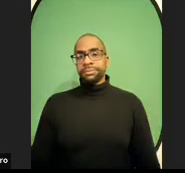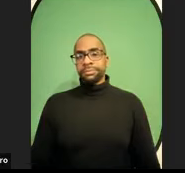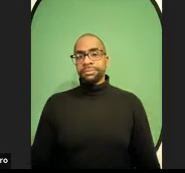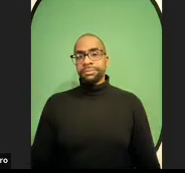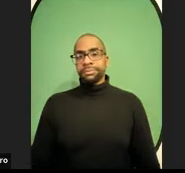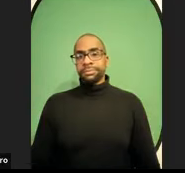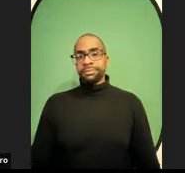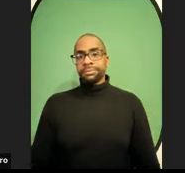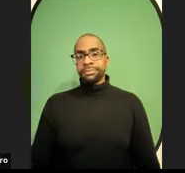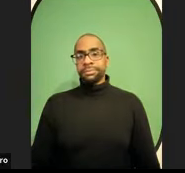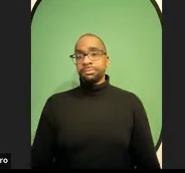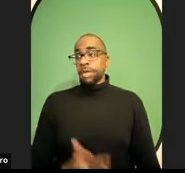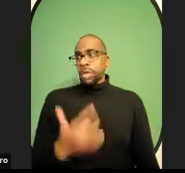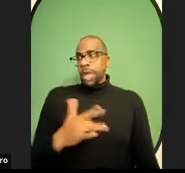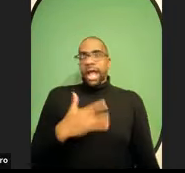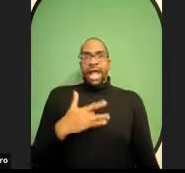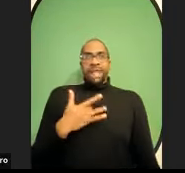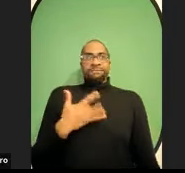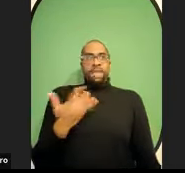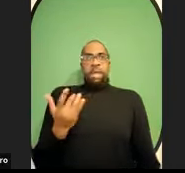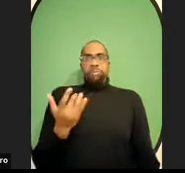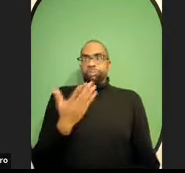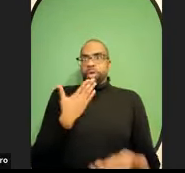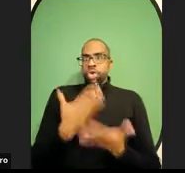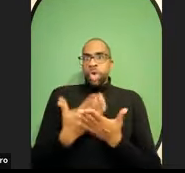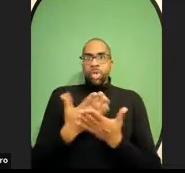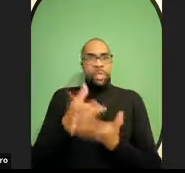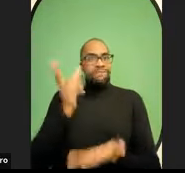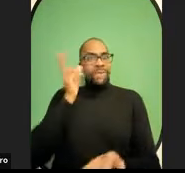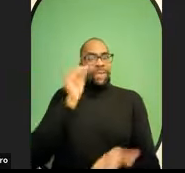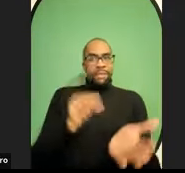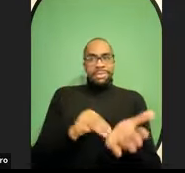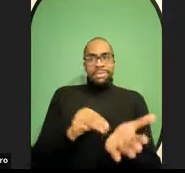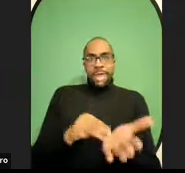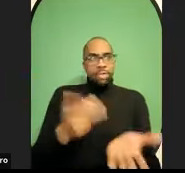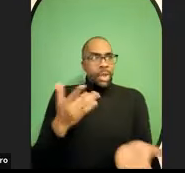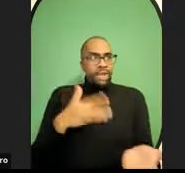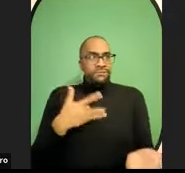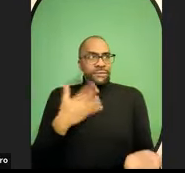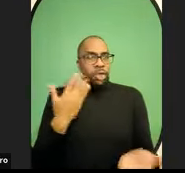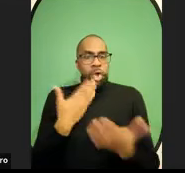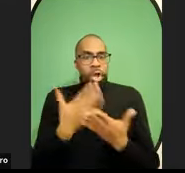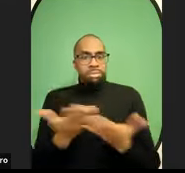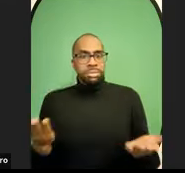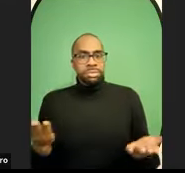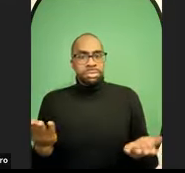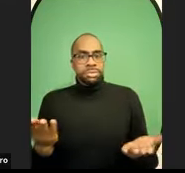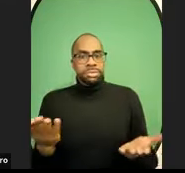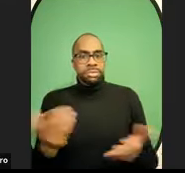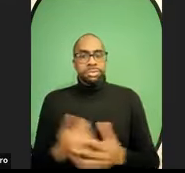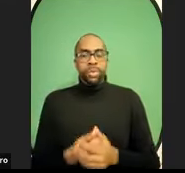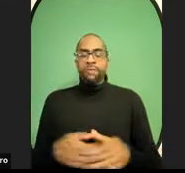e, you know, shaded me and you know, shaded me in one particular way. way, real a lot less crazy now hearing it a lot less crazy now hearing a doctor say, because I'm glad that like we're on the same page that like we're on the same